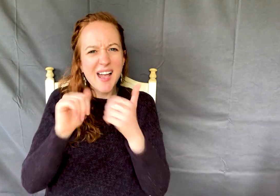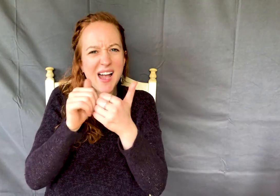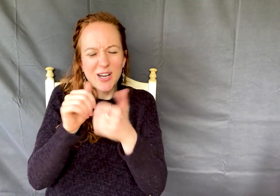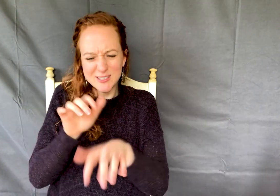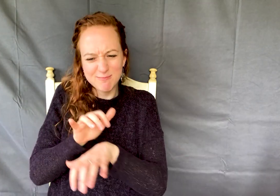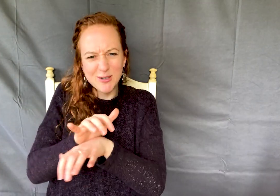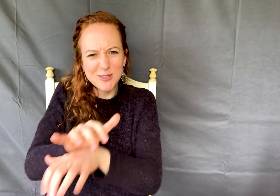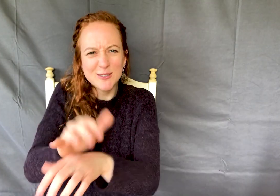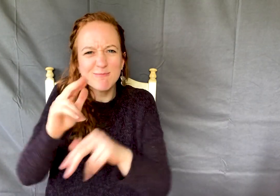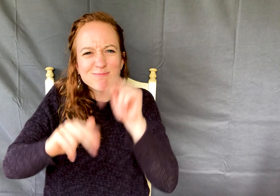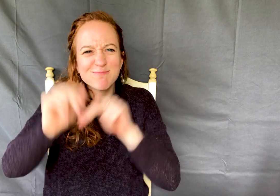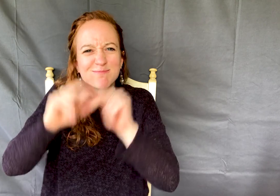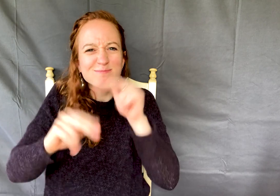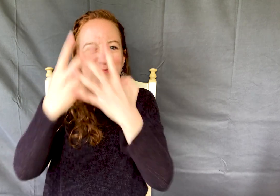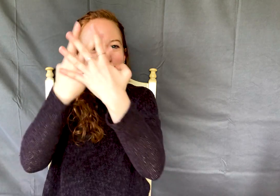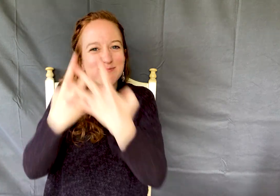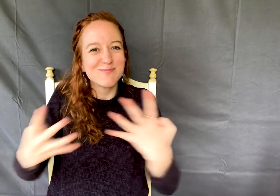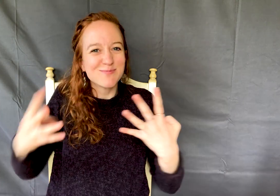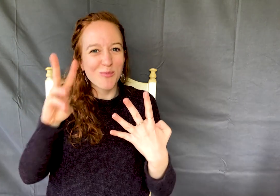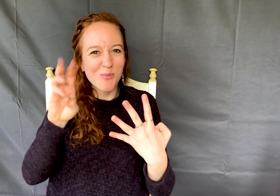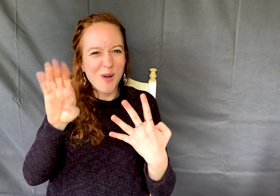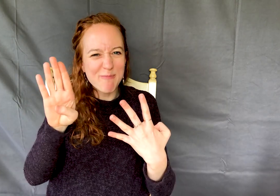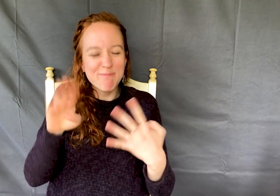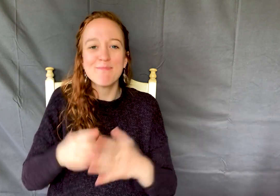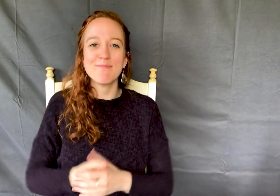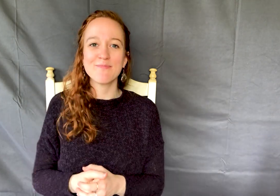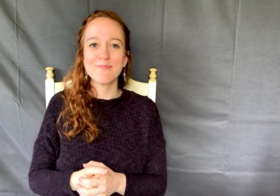How does a spider build a web?